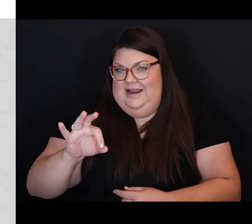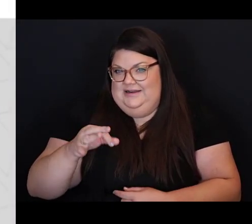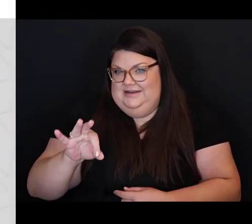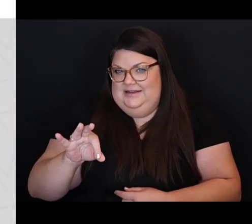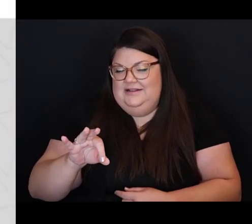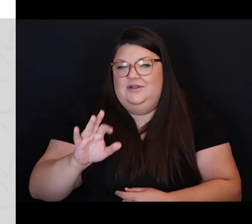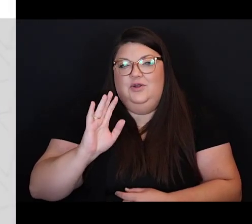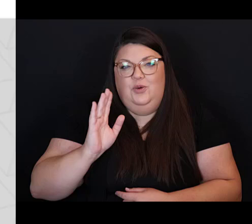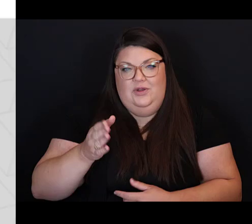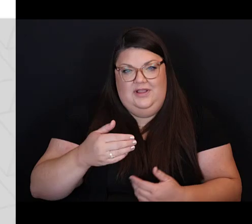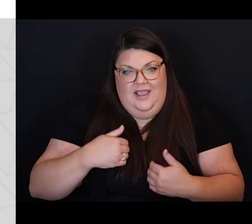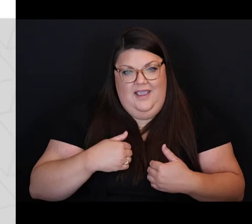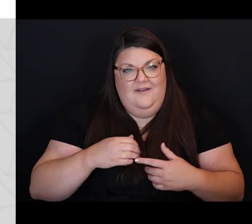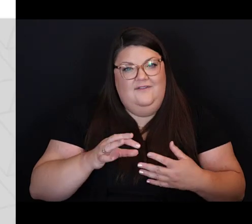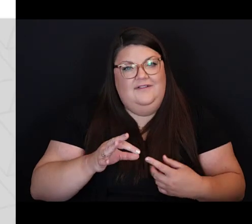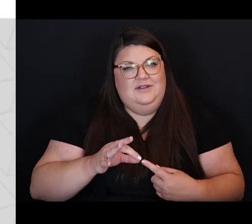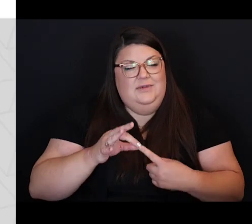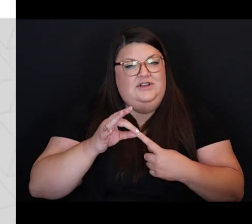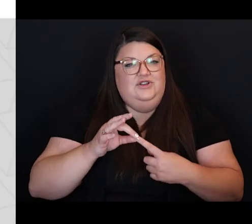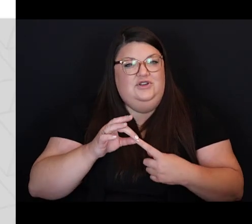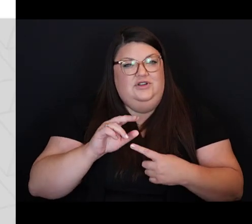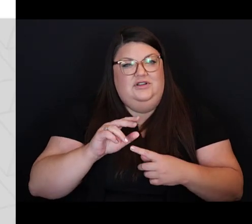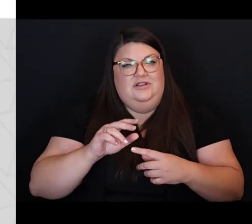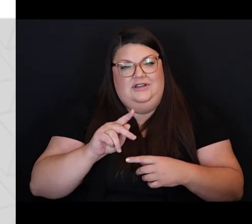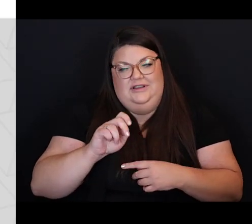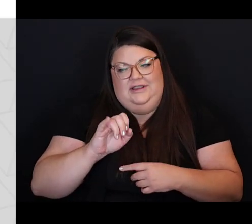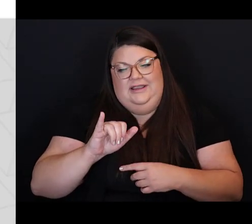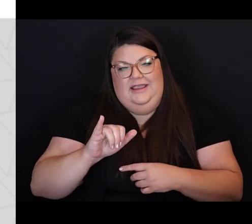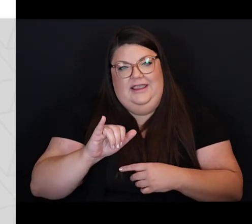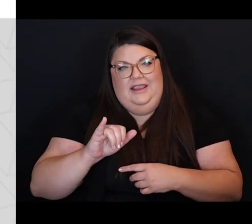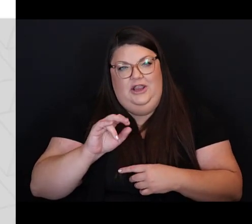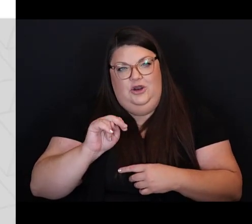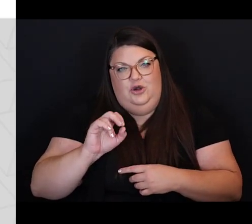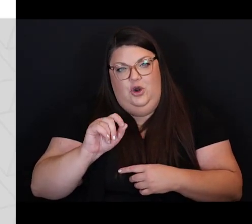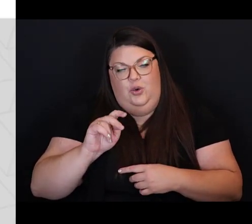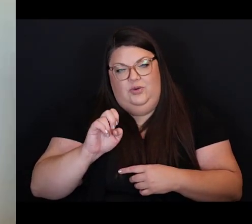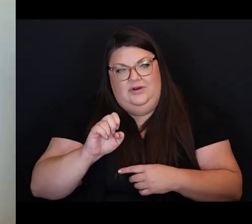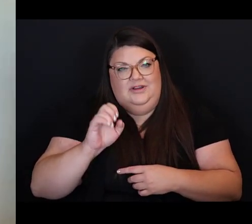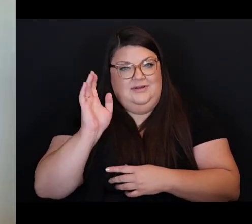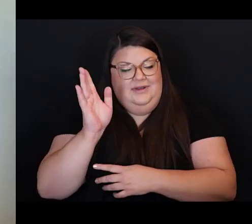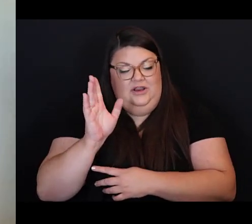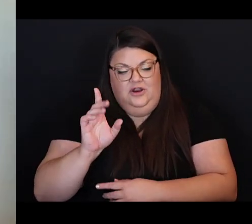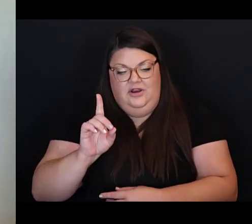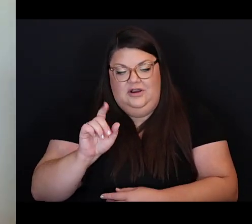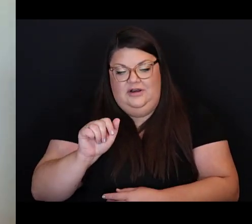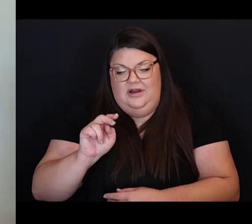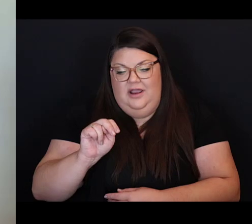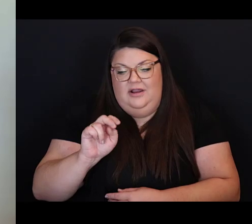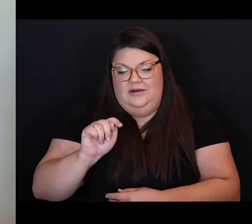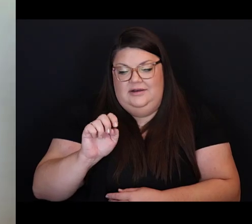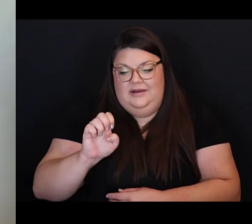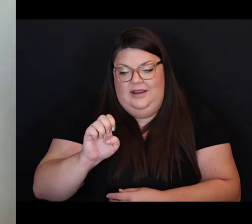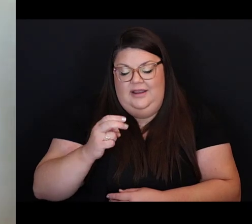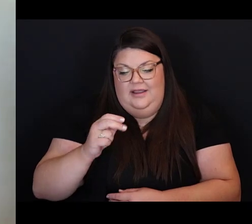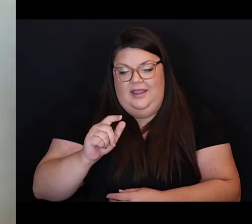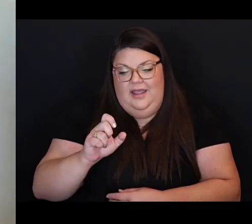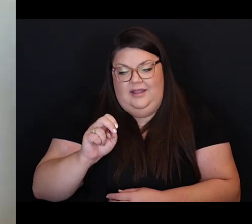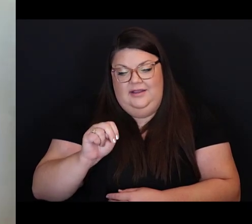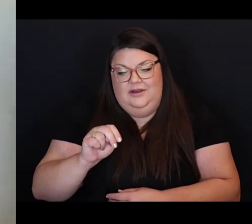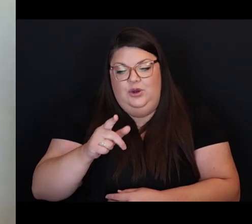to 19 and we will have special keynote speaker Danté Allen who is the Rehabilitation Services